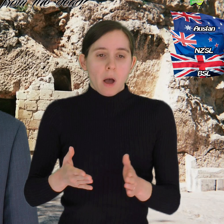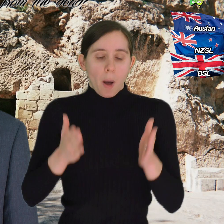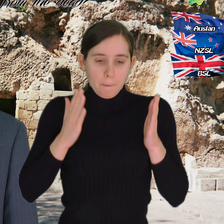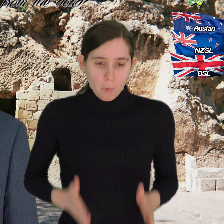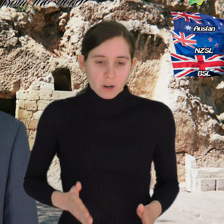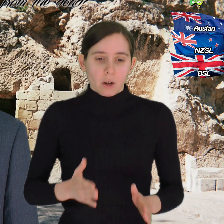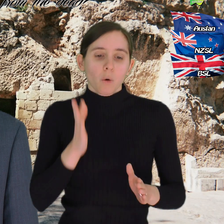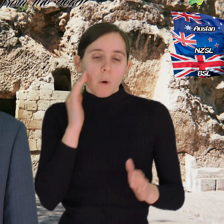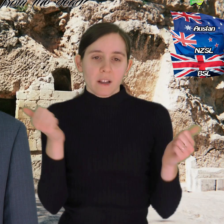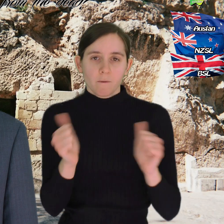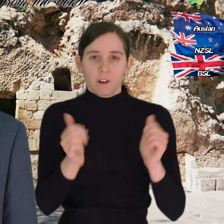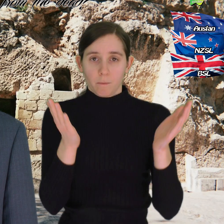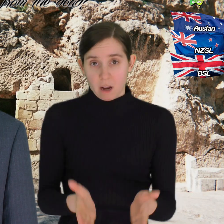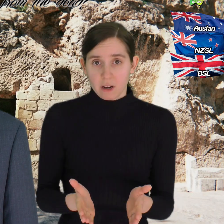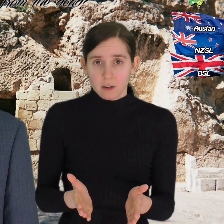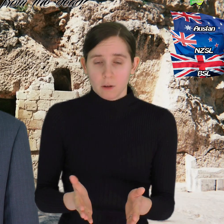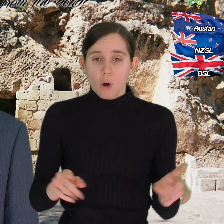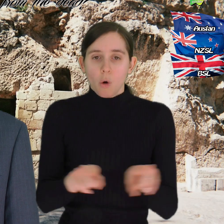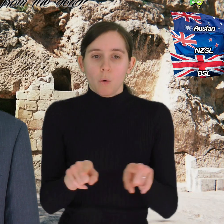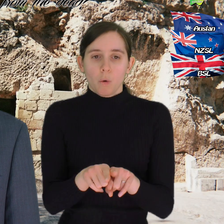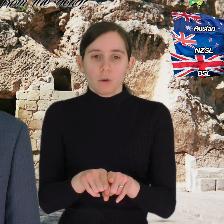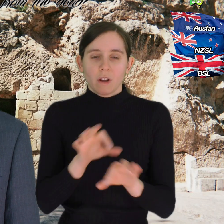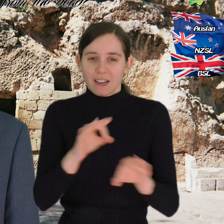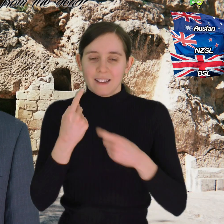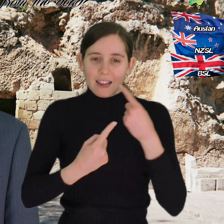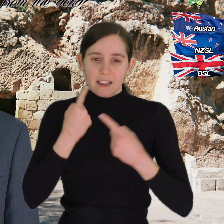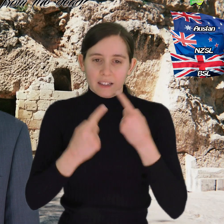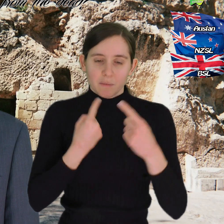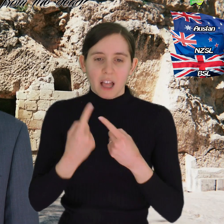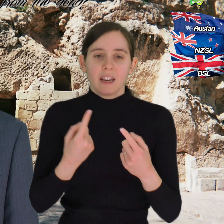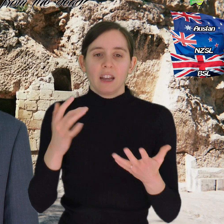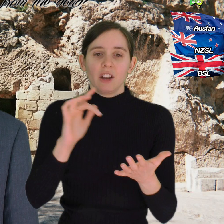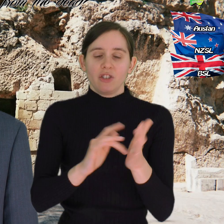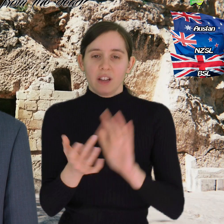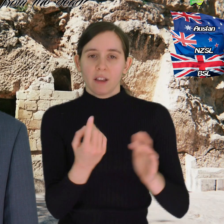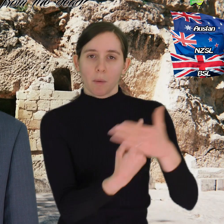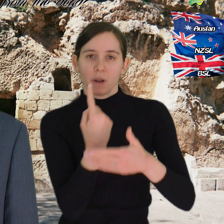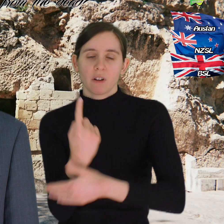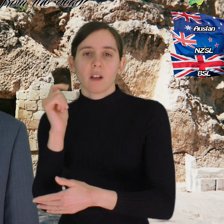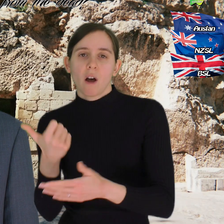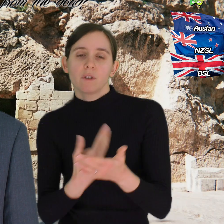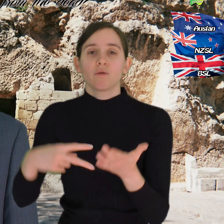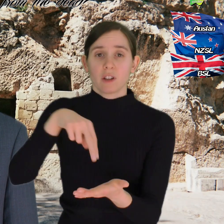been buried. It also does not account for the post-resurrection appearances of Jesus.